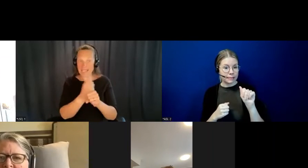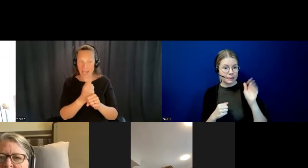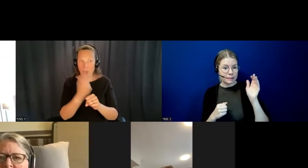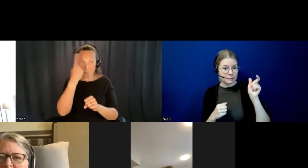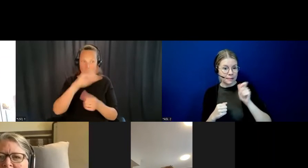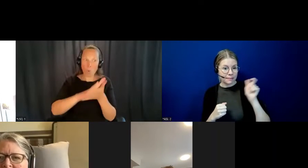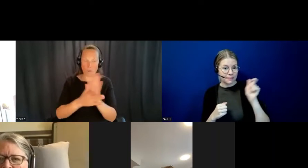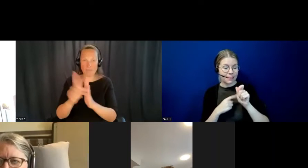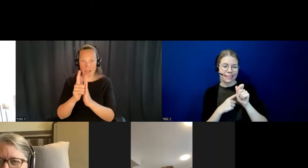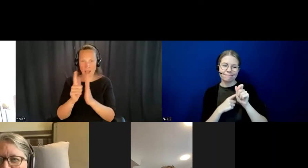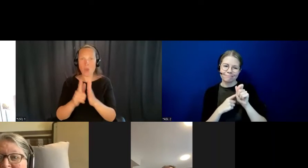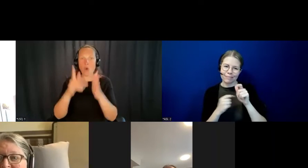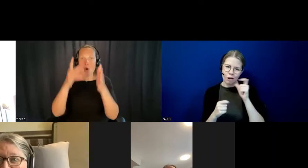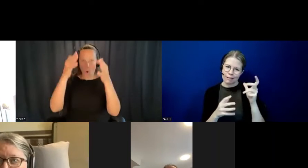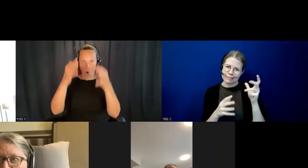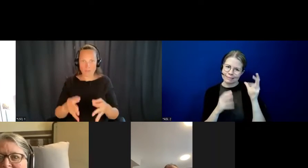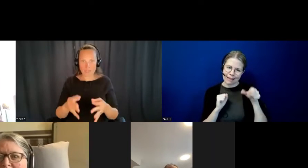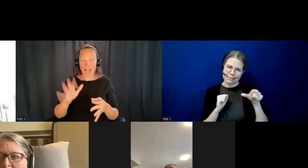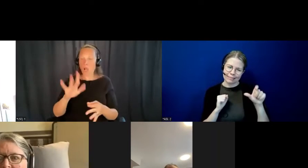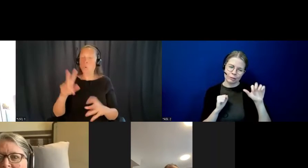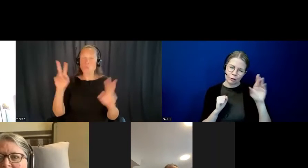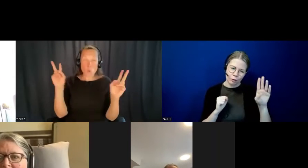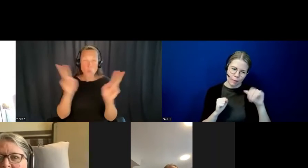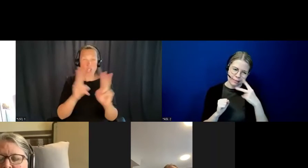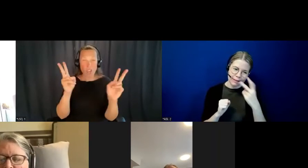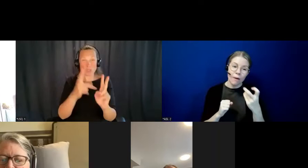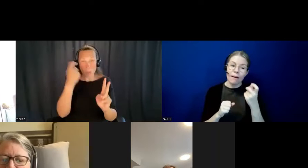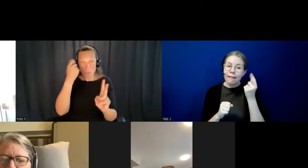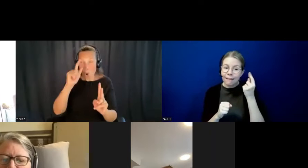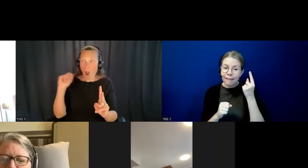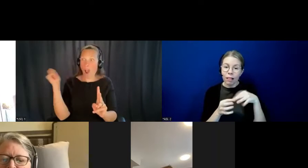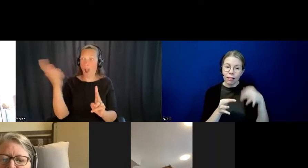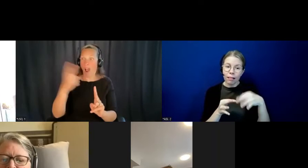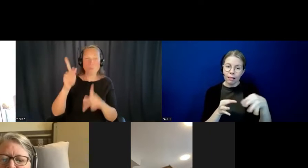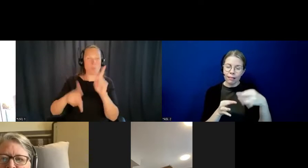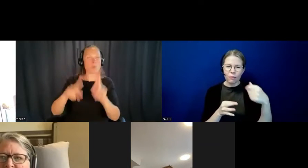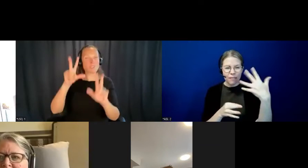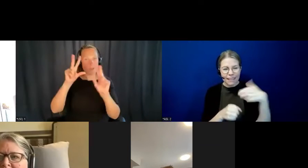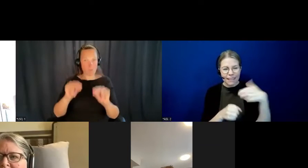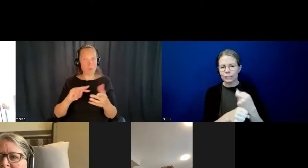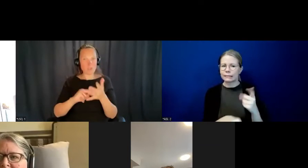FASTER THAN THE FIREFIGHTER ONE. MAKING THE CASE FOR THE URGENCY AND THE VALUE,